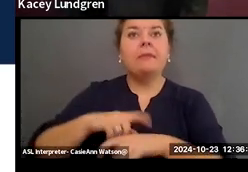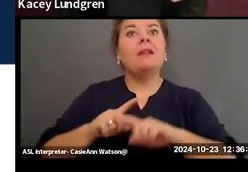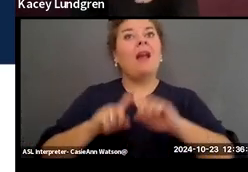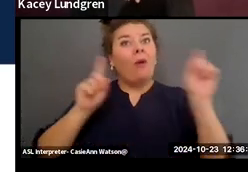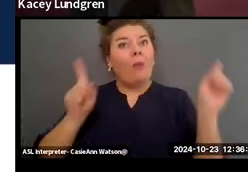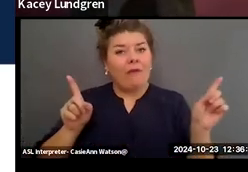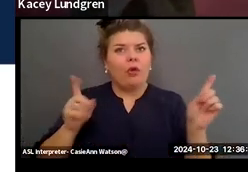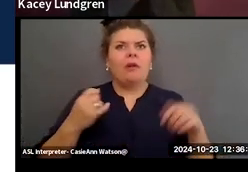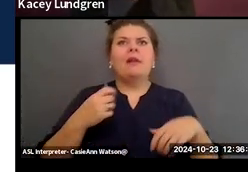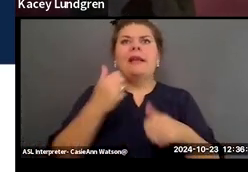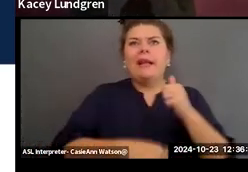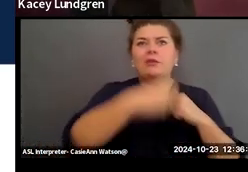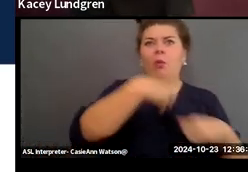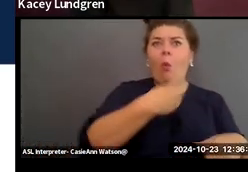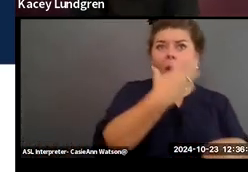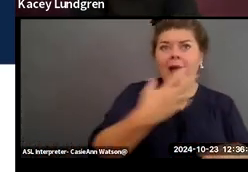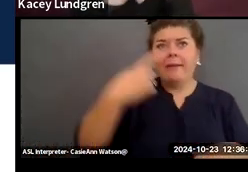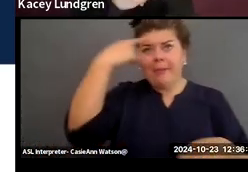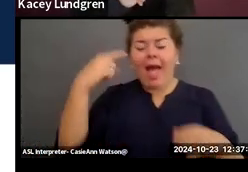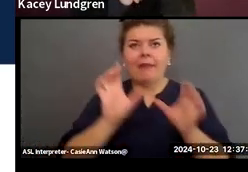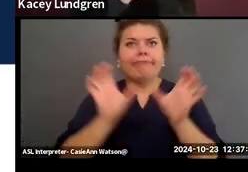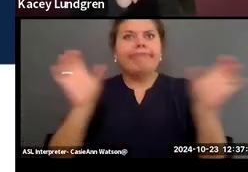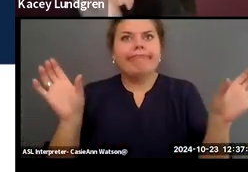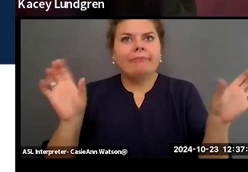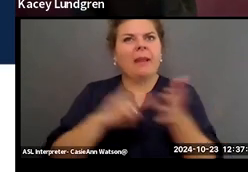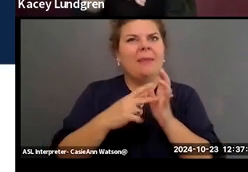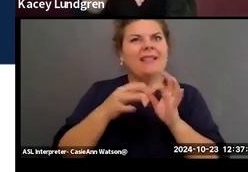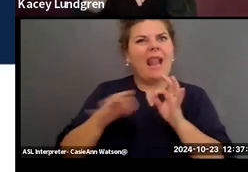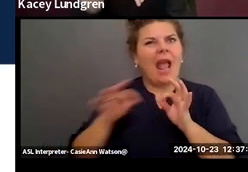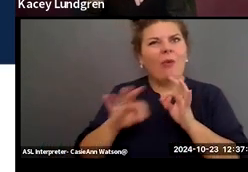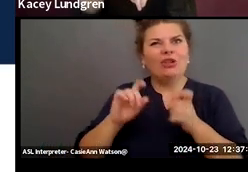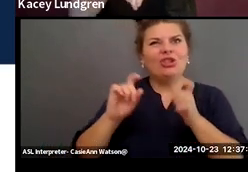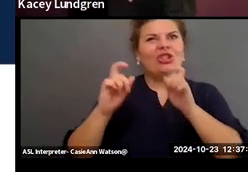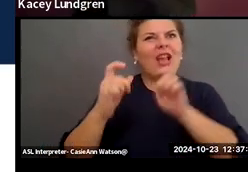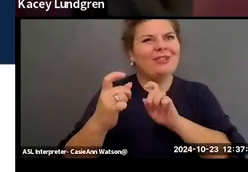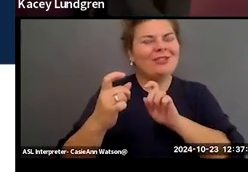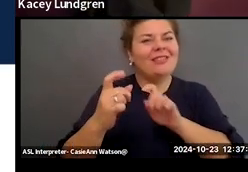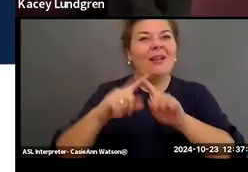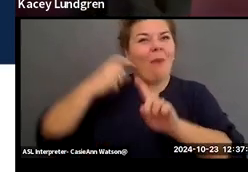were isolated from each other, the language changed. But hold that thought. We're gonna come back to it.